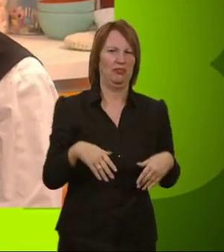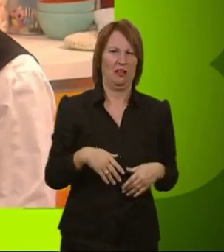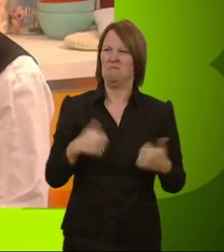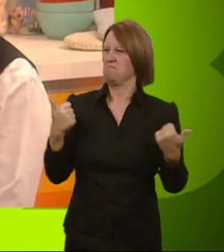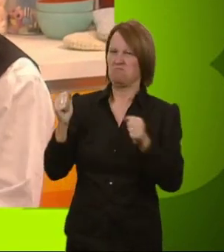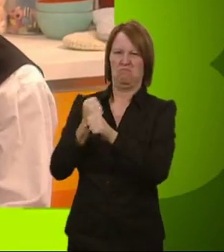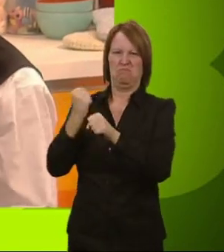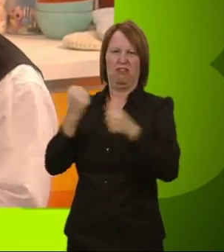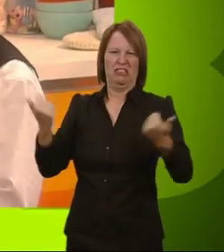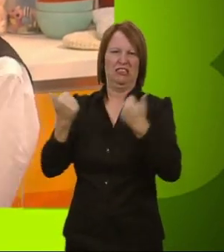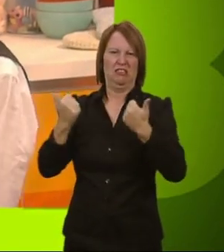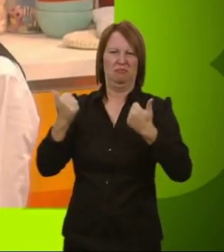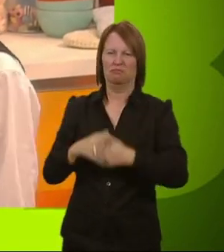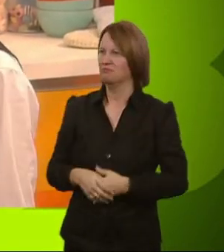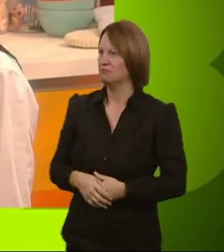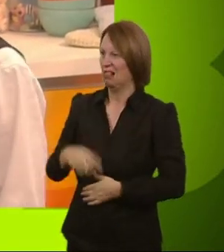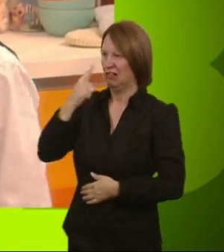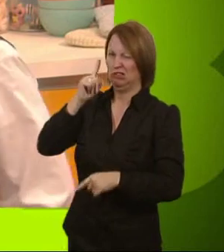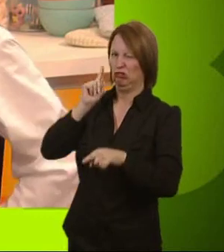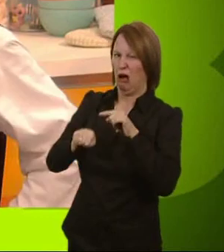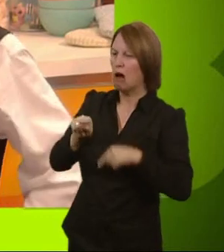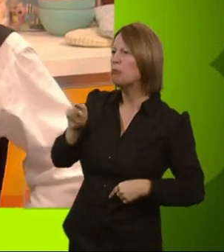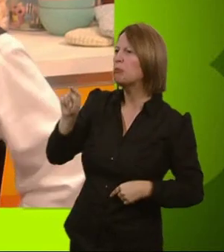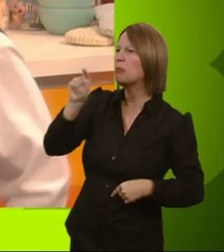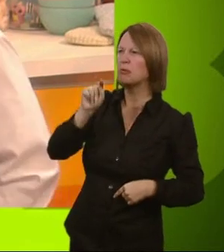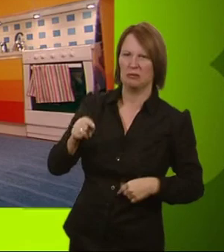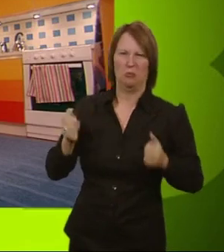and fixed it let's give you a test drive Ain now wear those